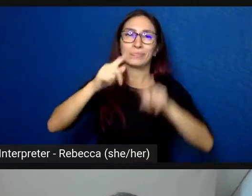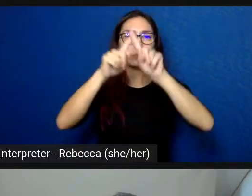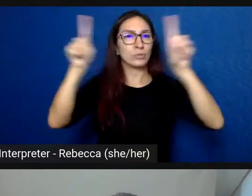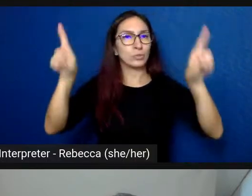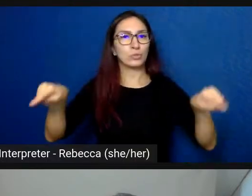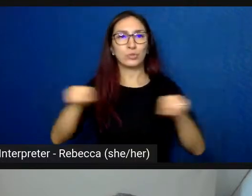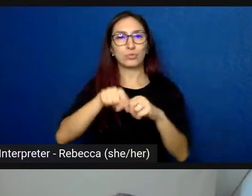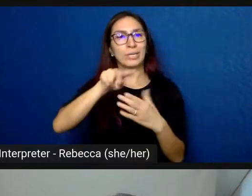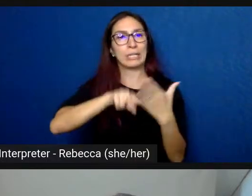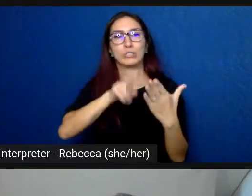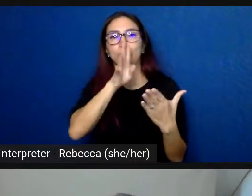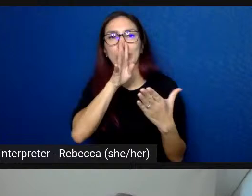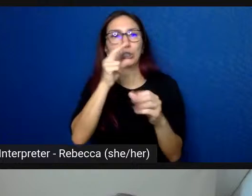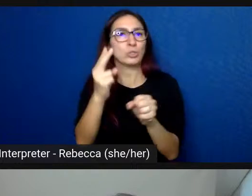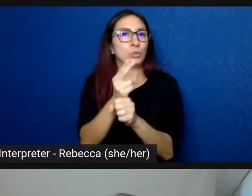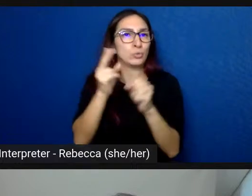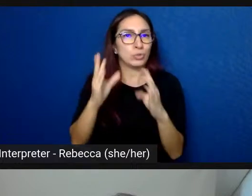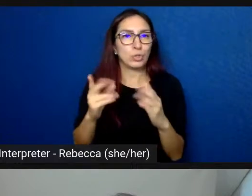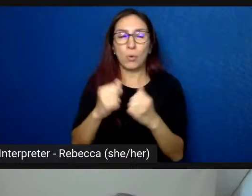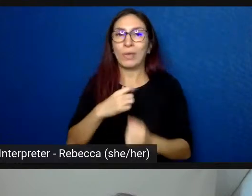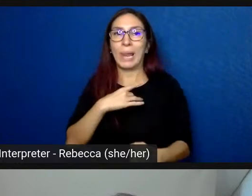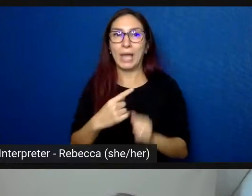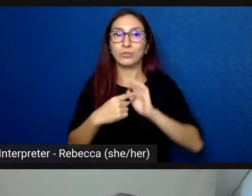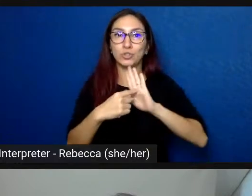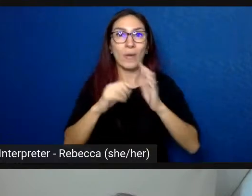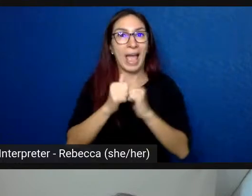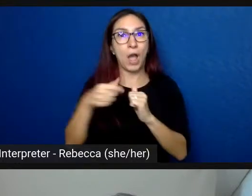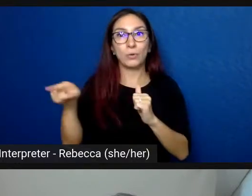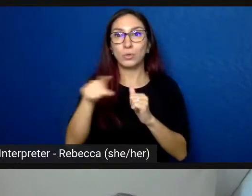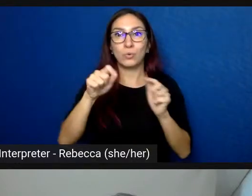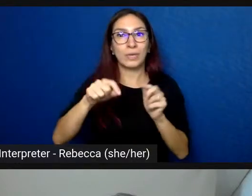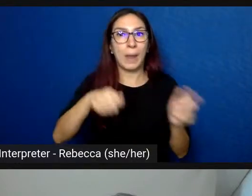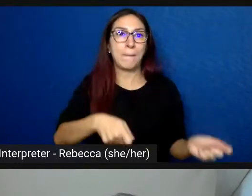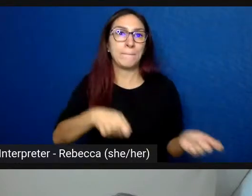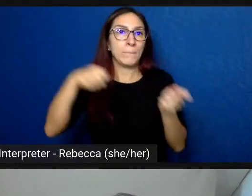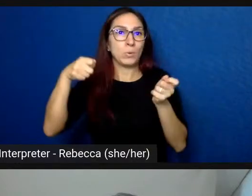Today we are with Lazar a very experienced screenreader user